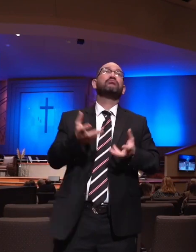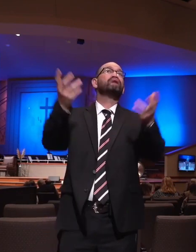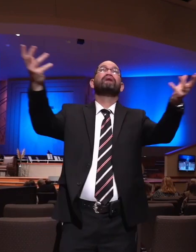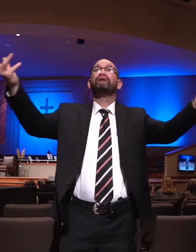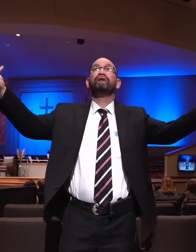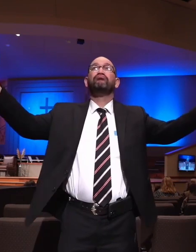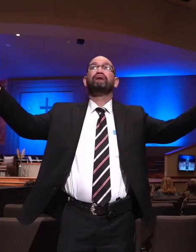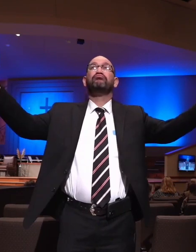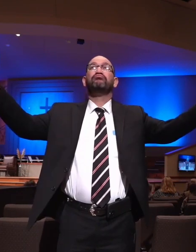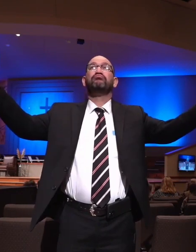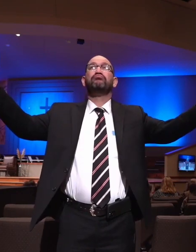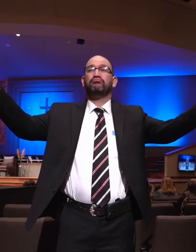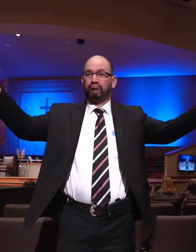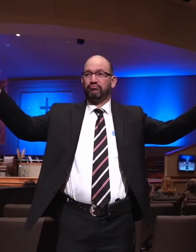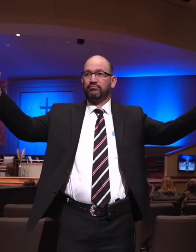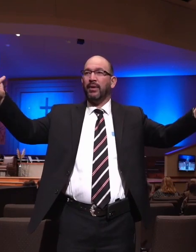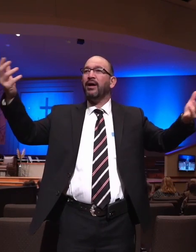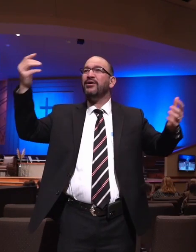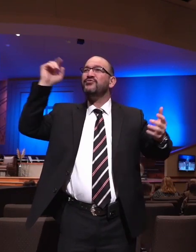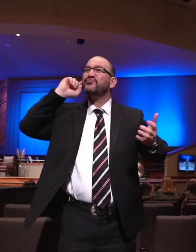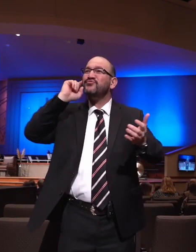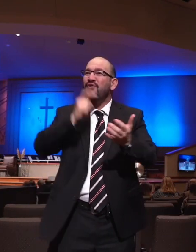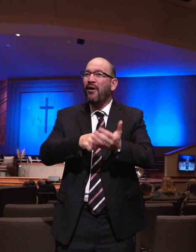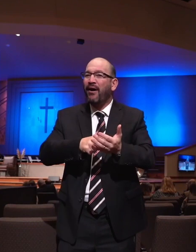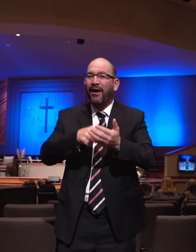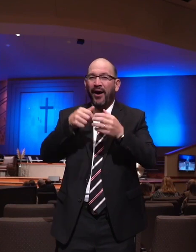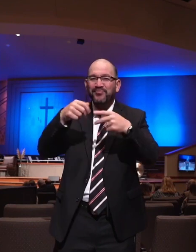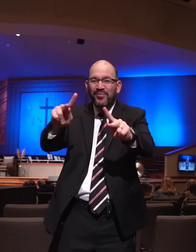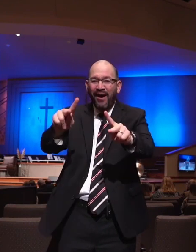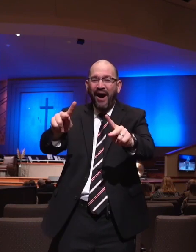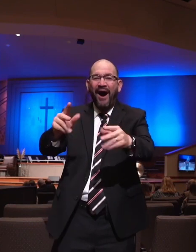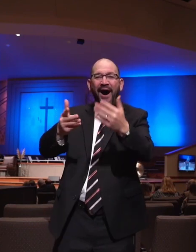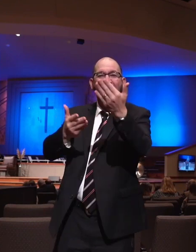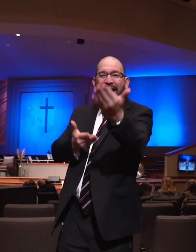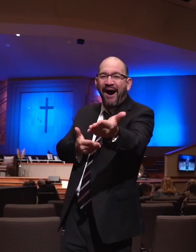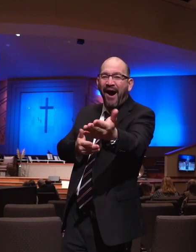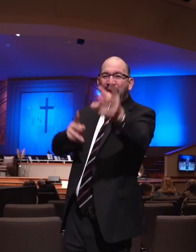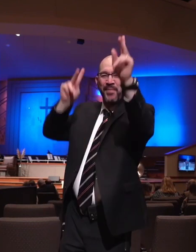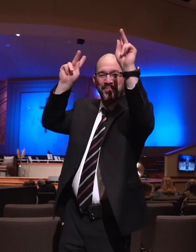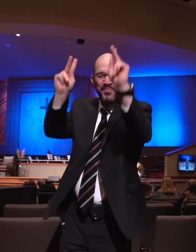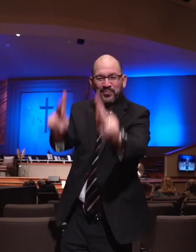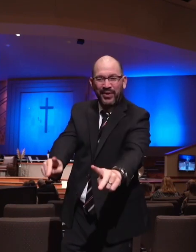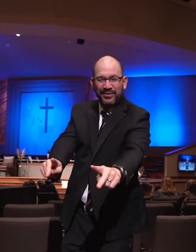there is an opportunity there there is my mission there is the one I’m going